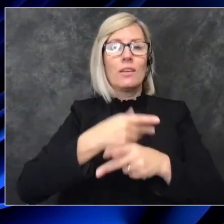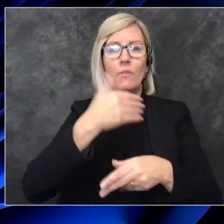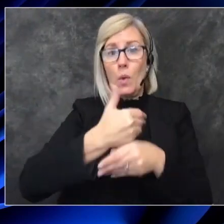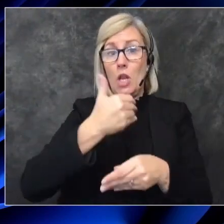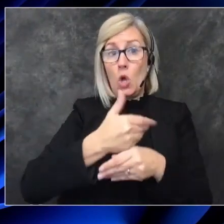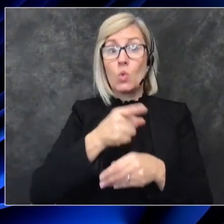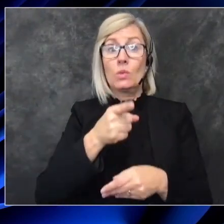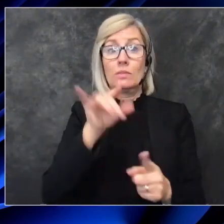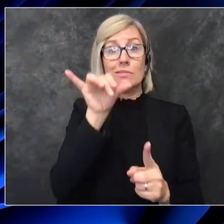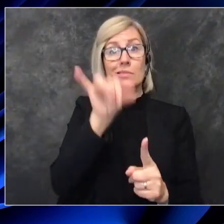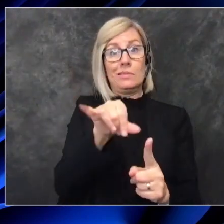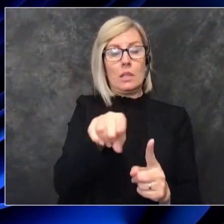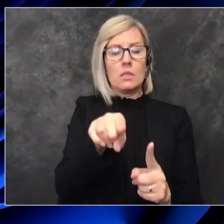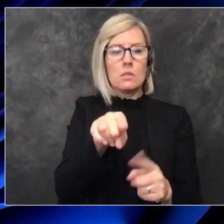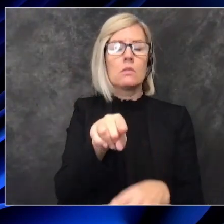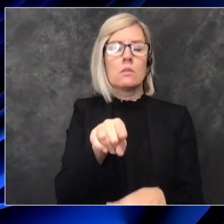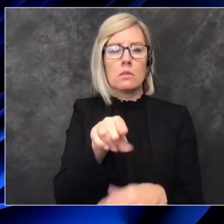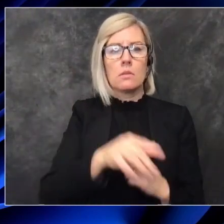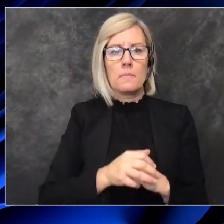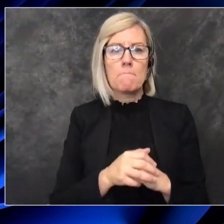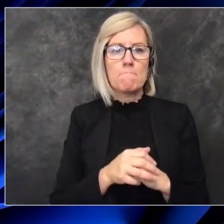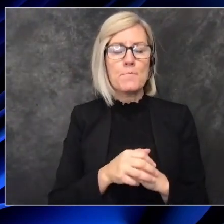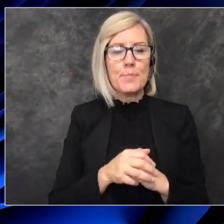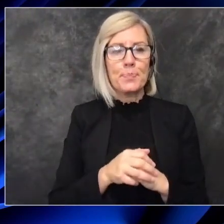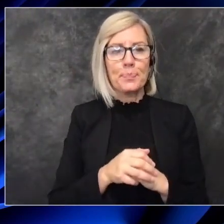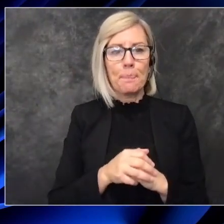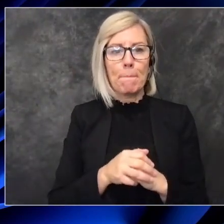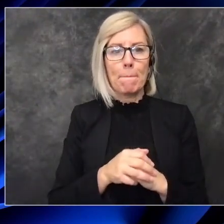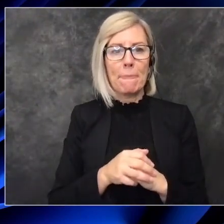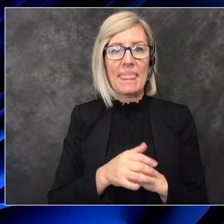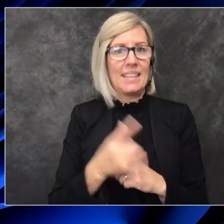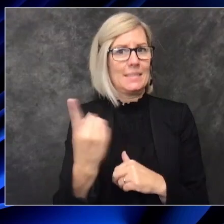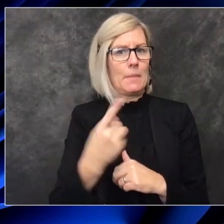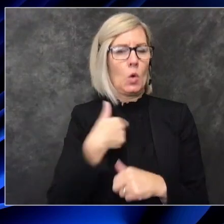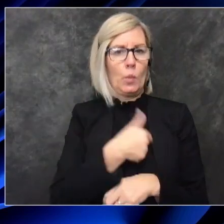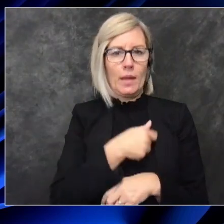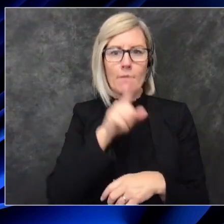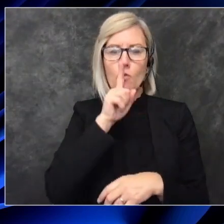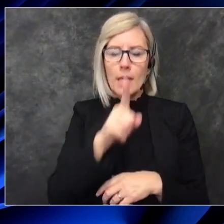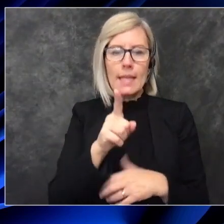Uh, just something that we've taken throughout all of Windows, right?